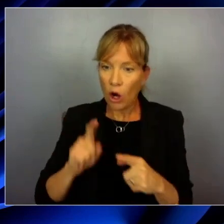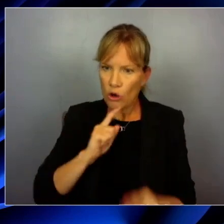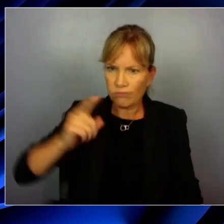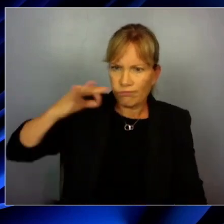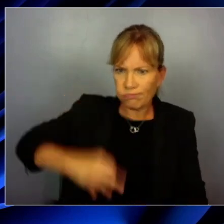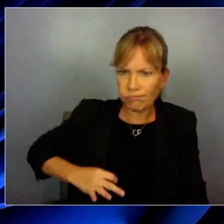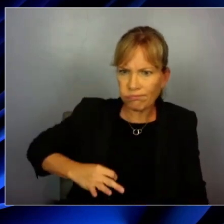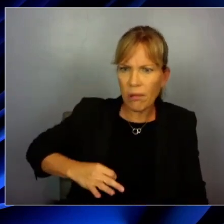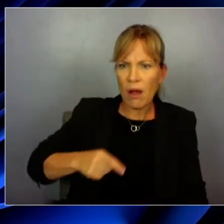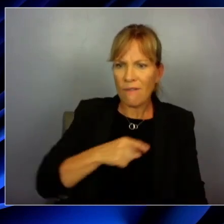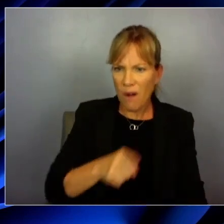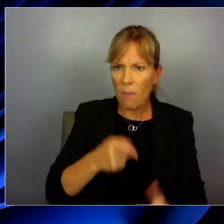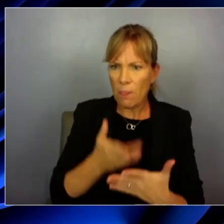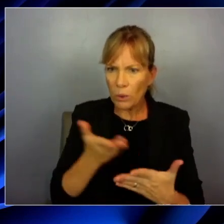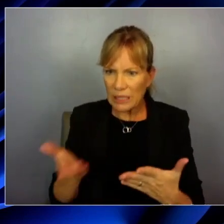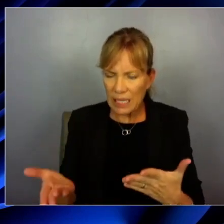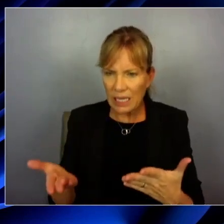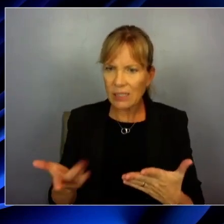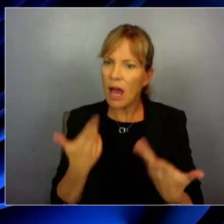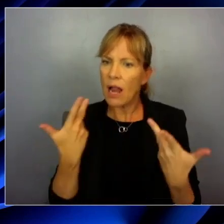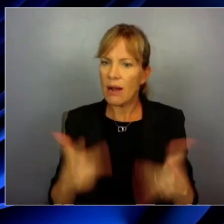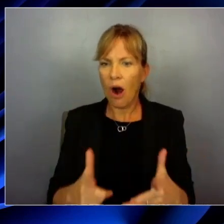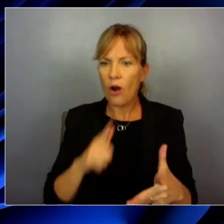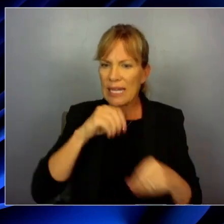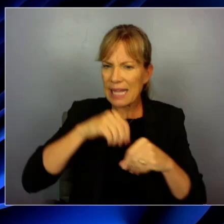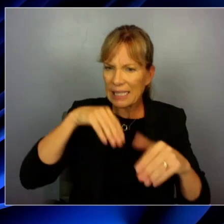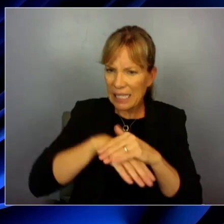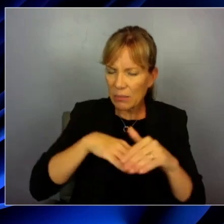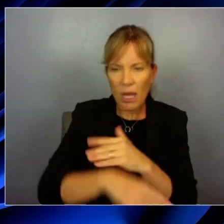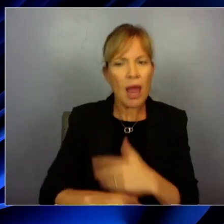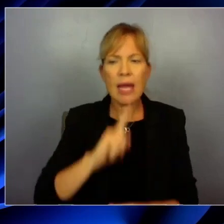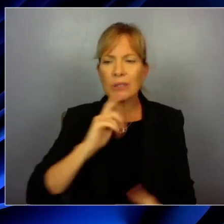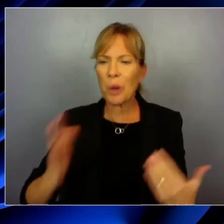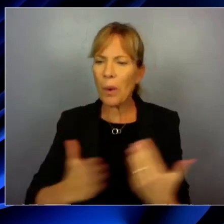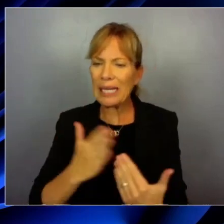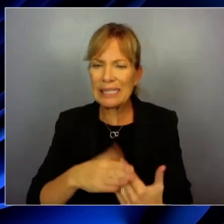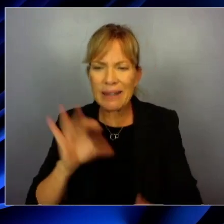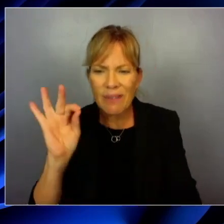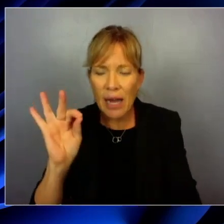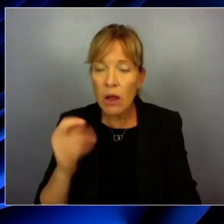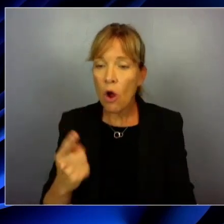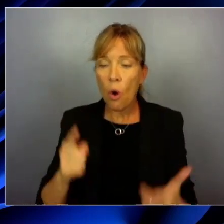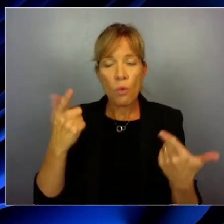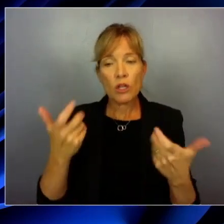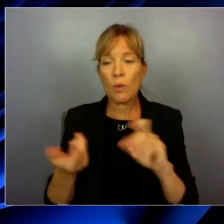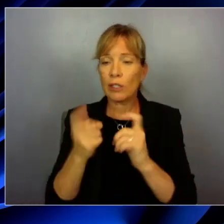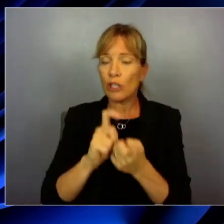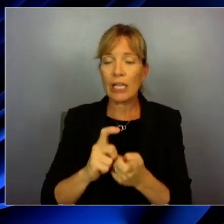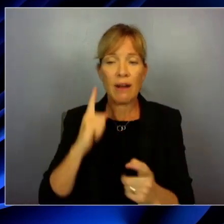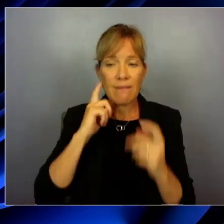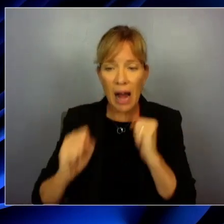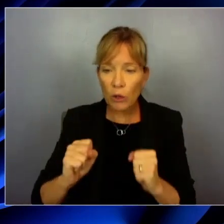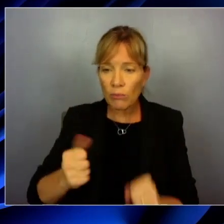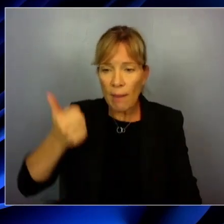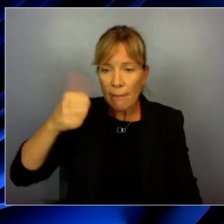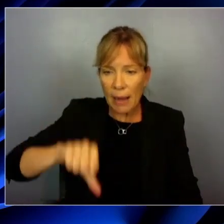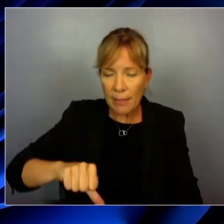things that are in accessibility. It's super easy to find because as soon as they even want to change their volume or basically any task that's kind of